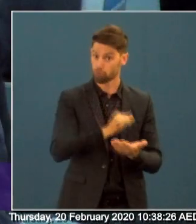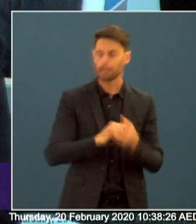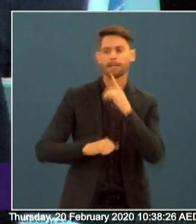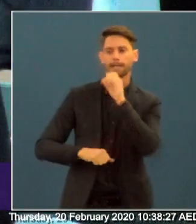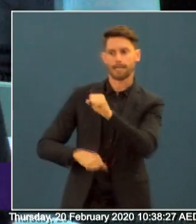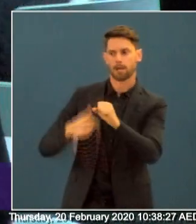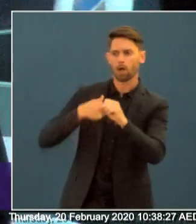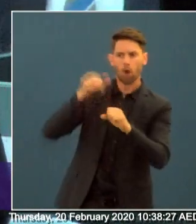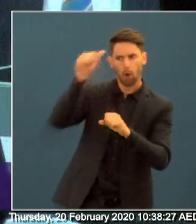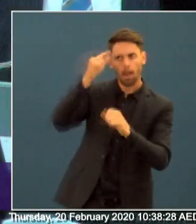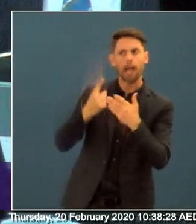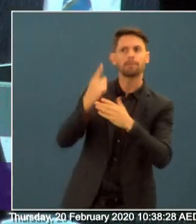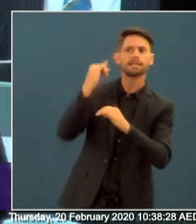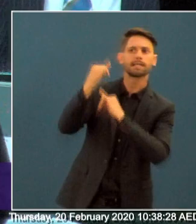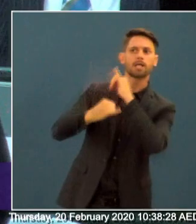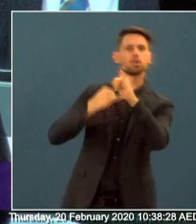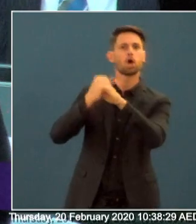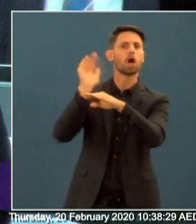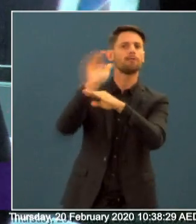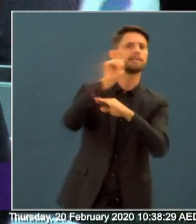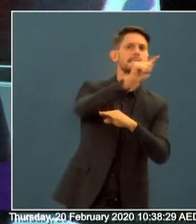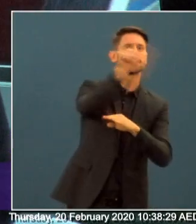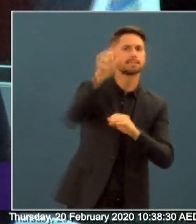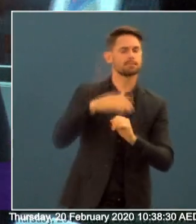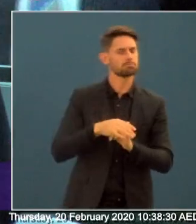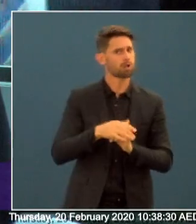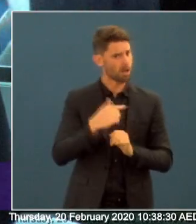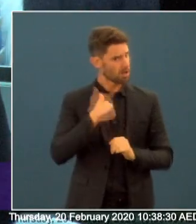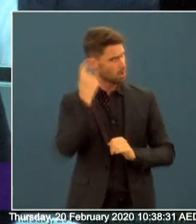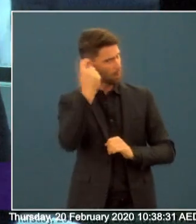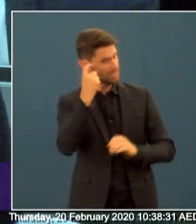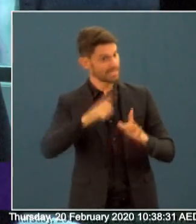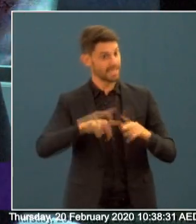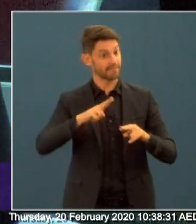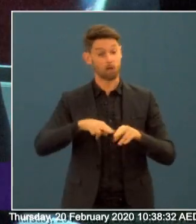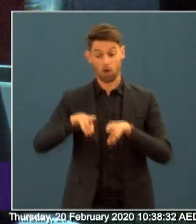looking at some of the international research, would it be fair to say to look beyond Australia that